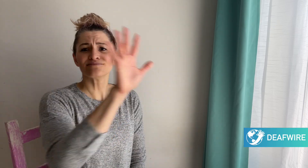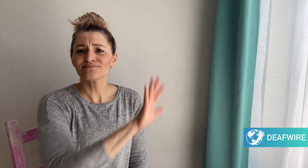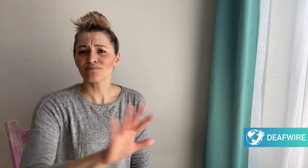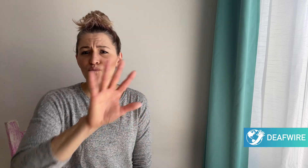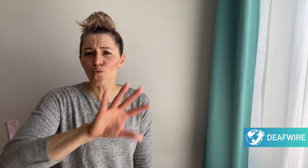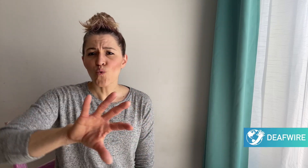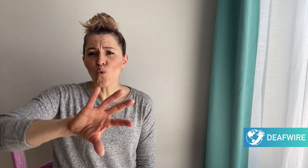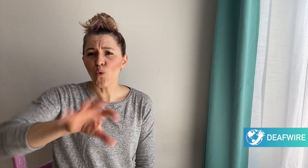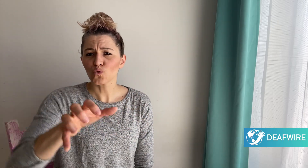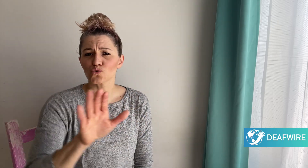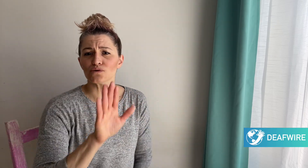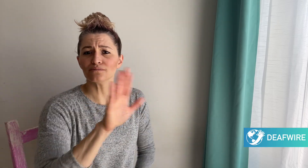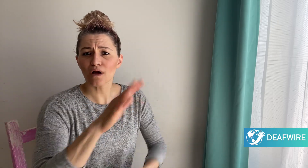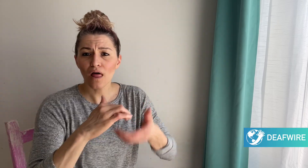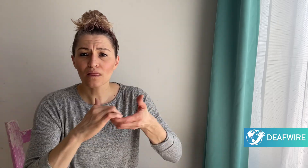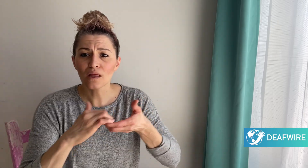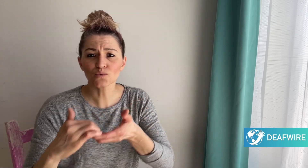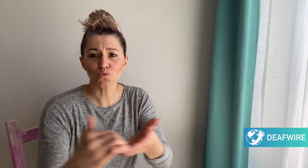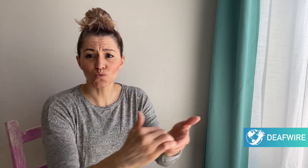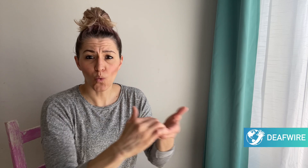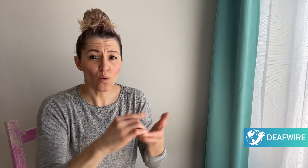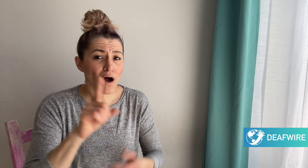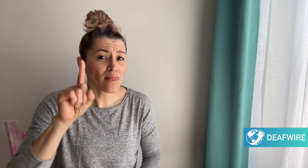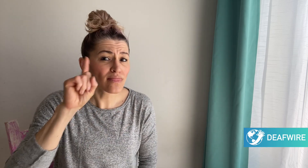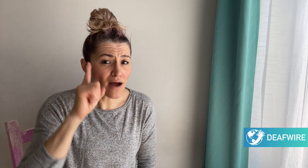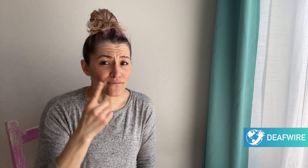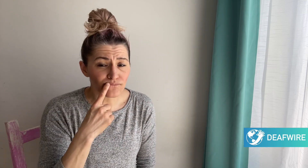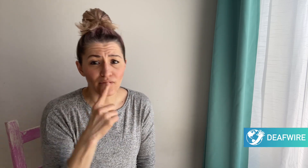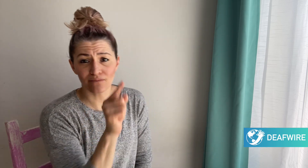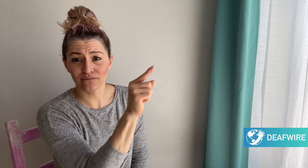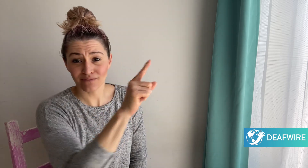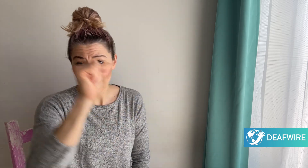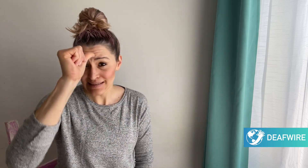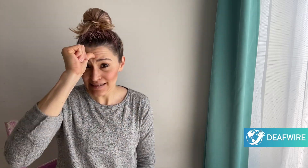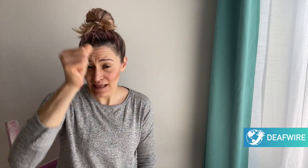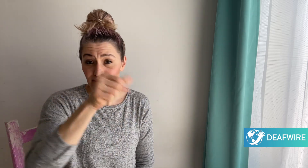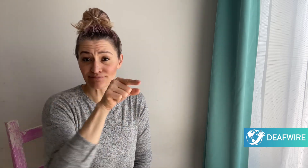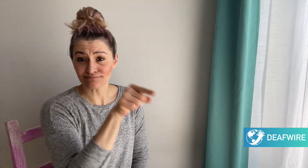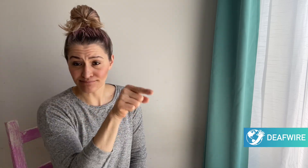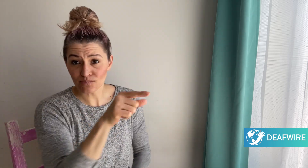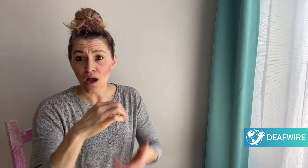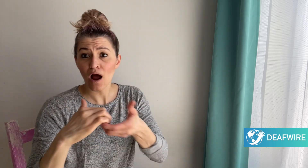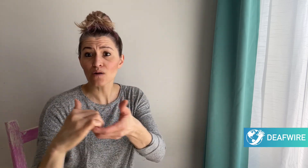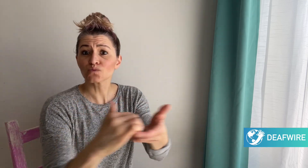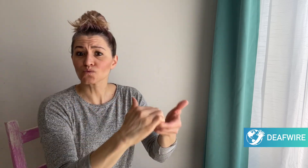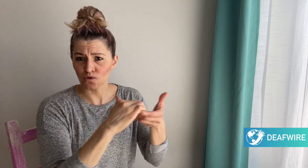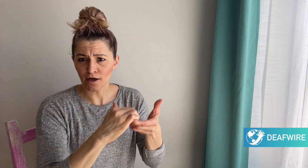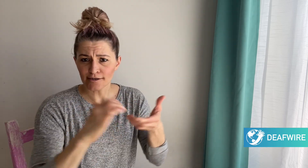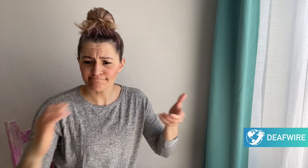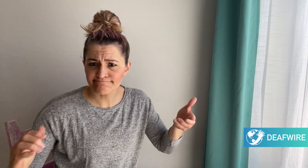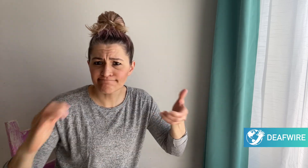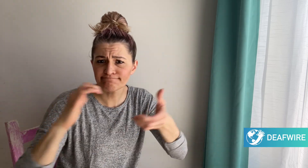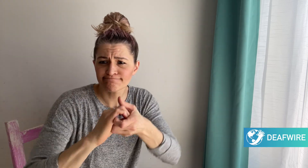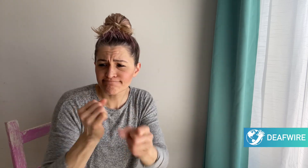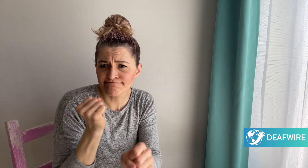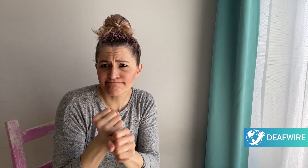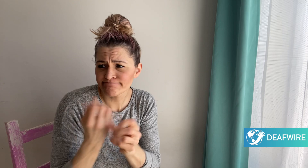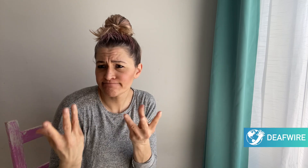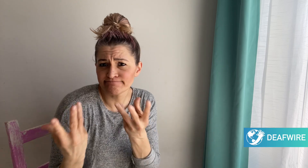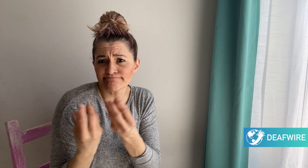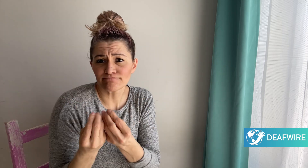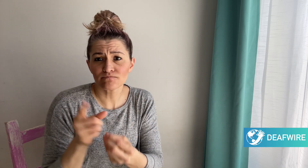The National Association of the Deaf India worked